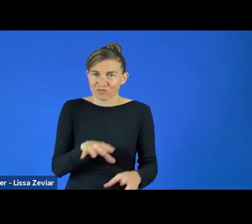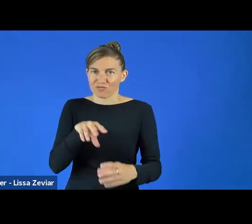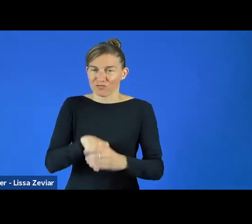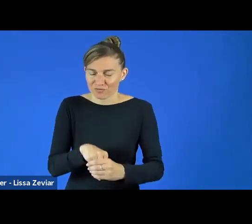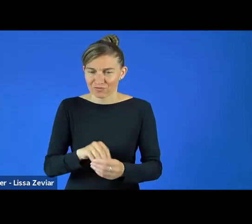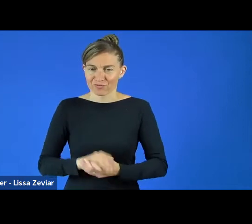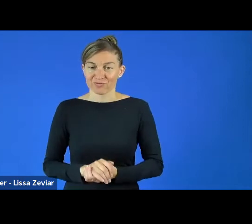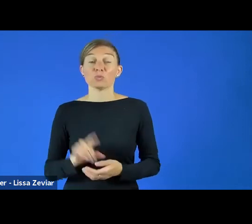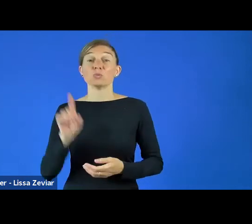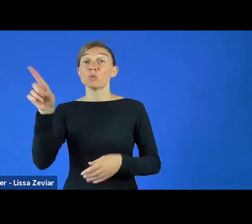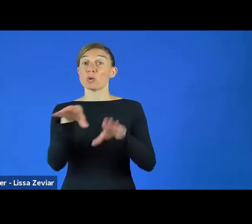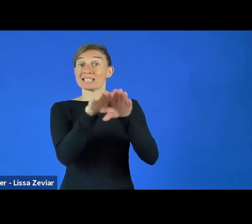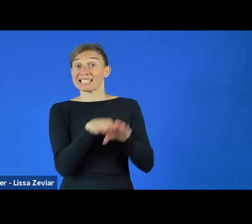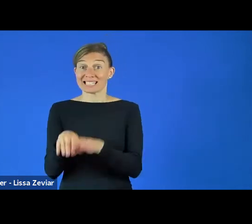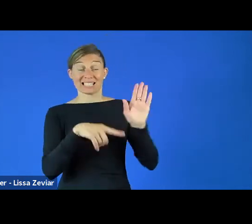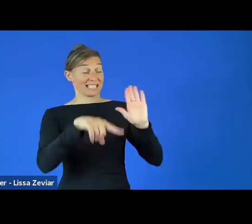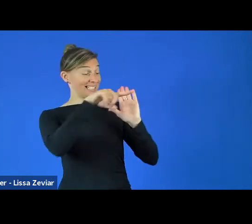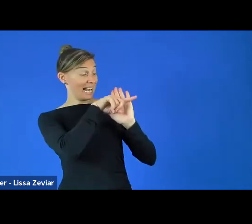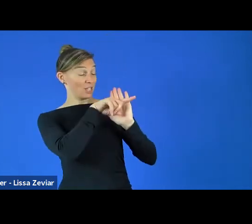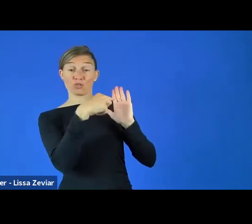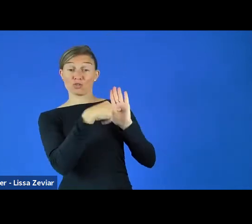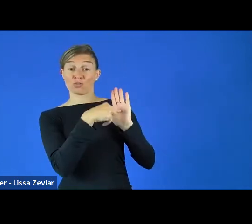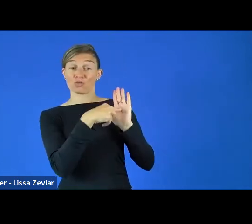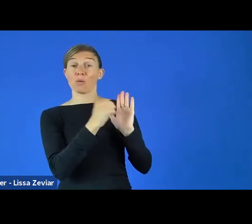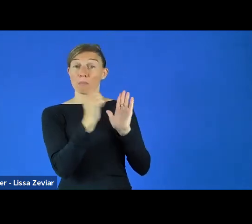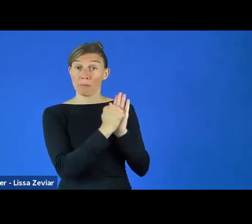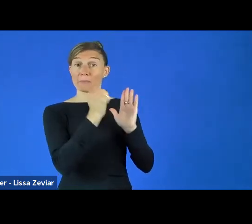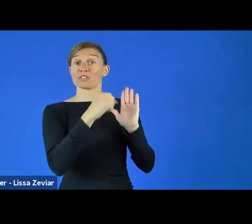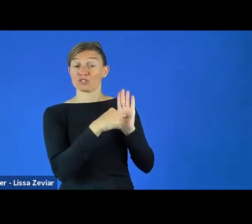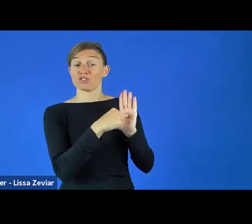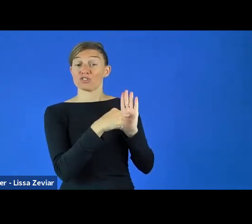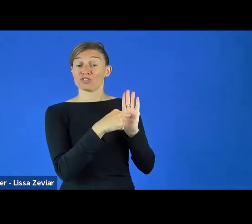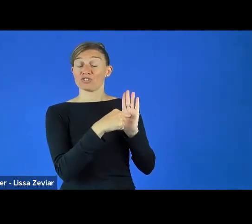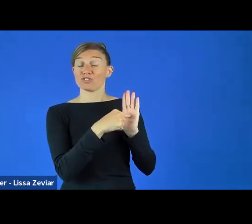On the slide, I put a photo of another important standard.